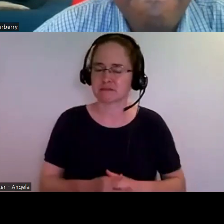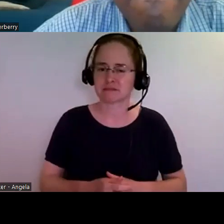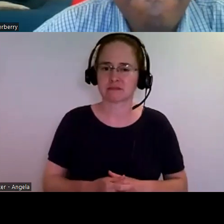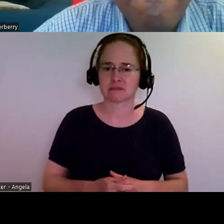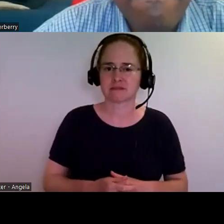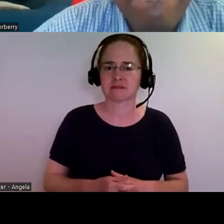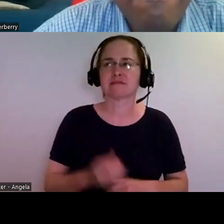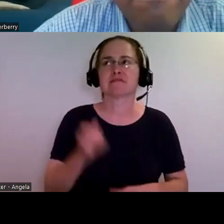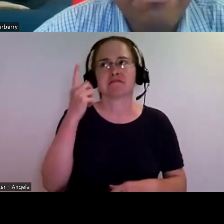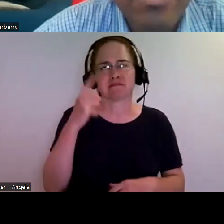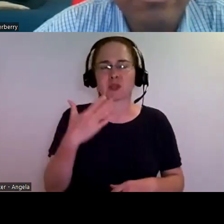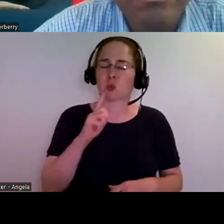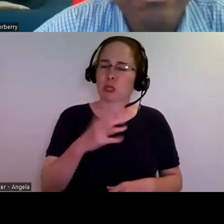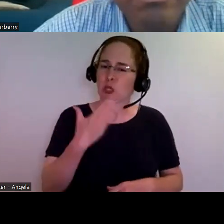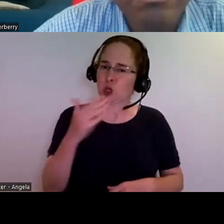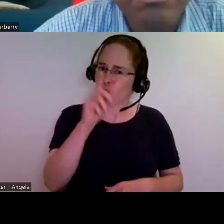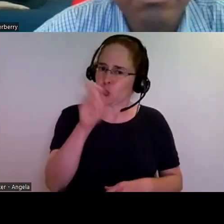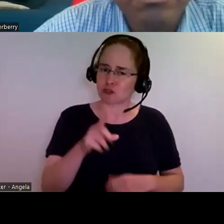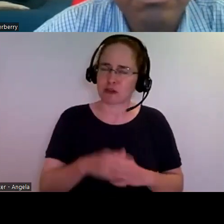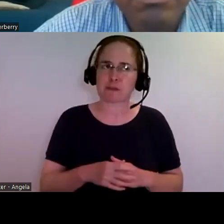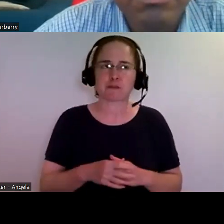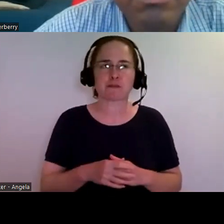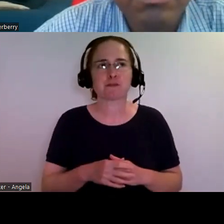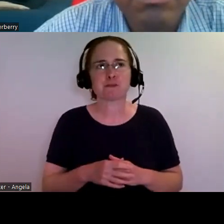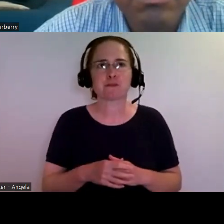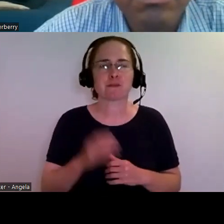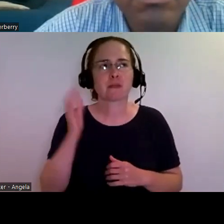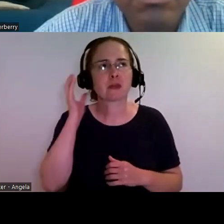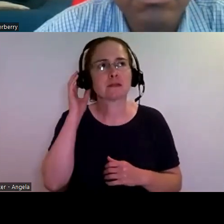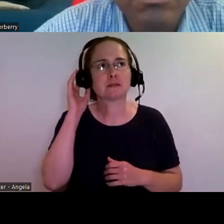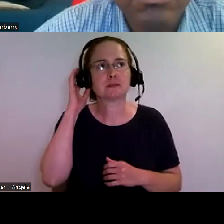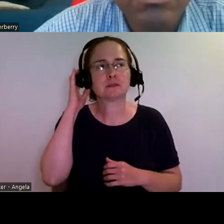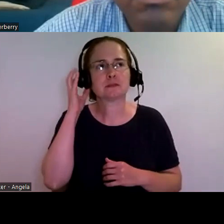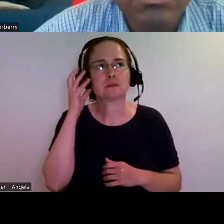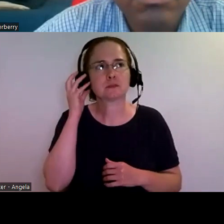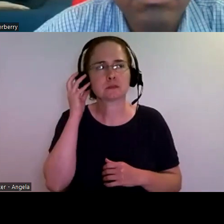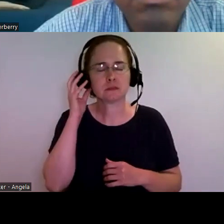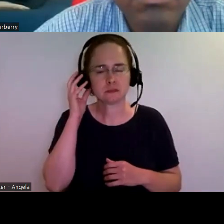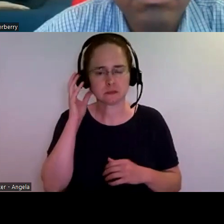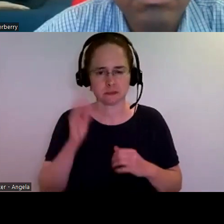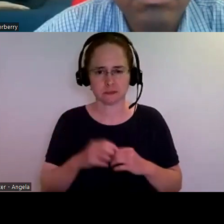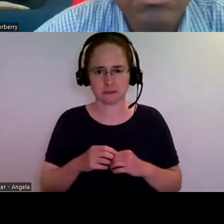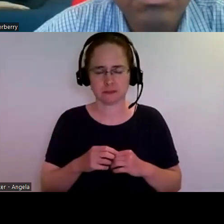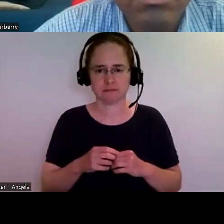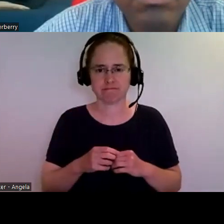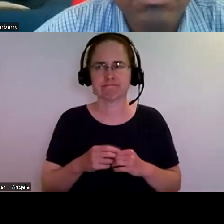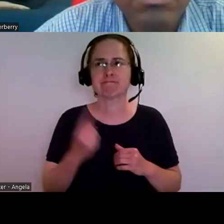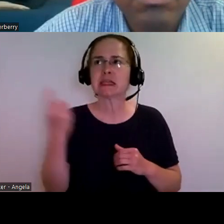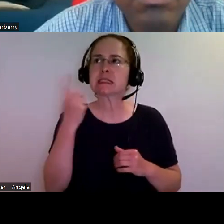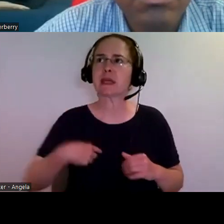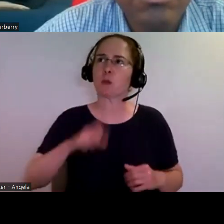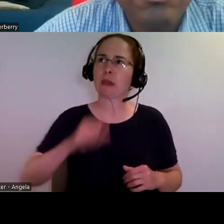(Hannah Gallivan) Yeah, that is a really good question. I think something I'm really proud of